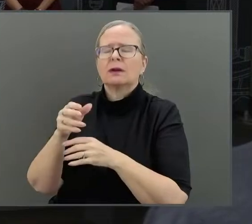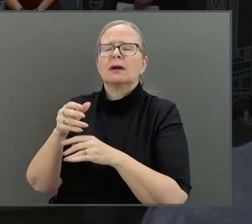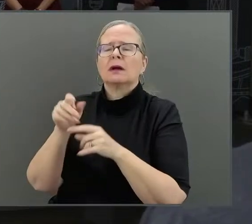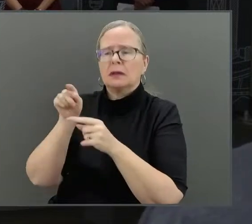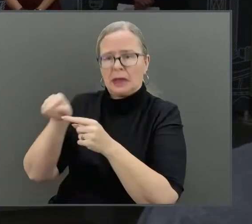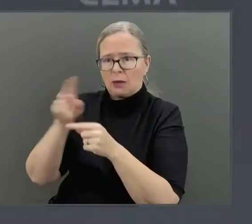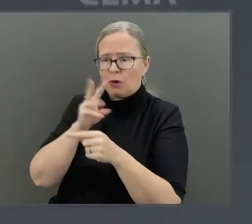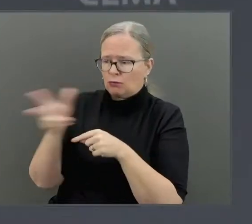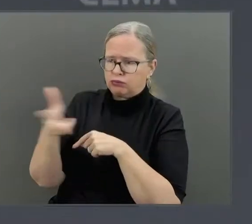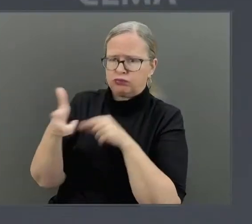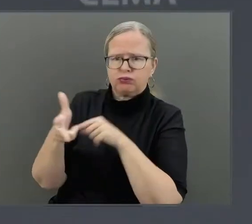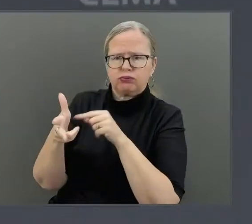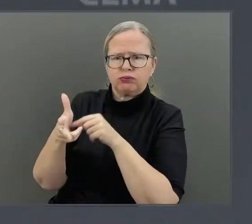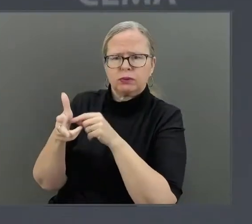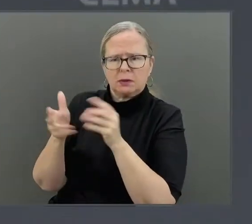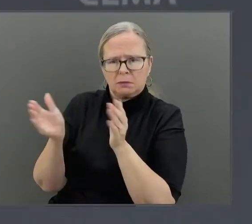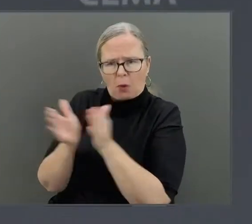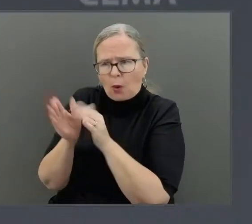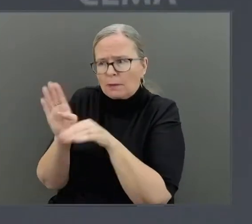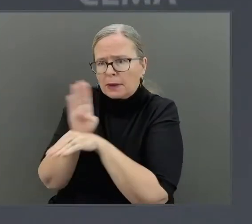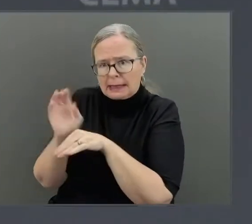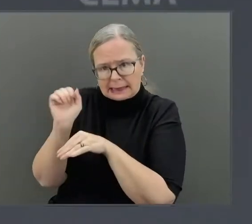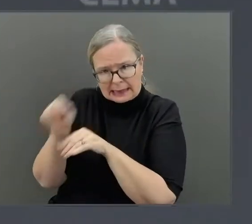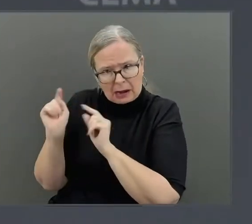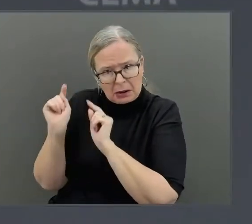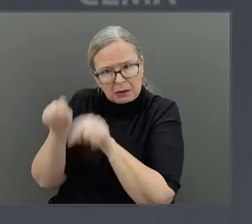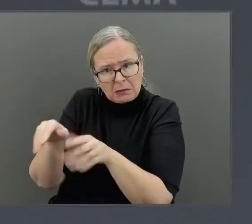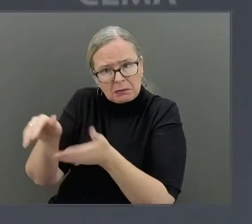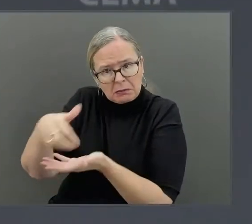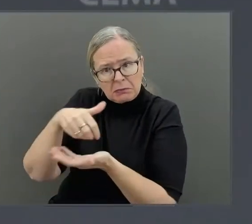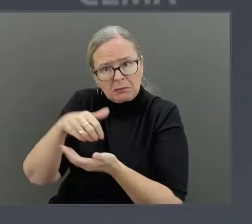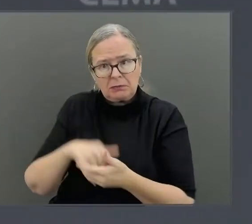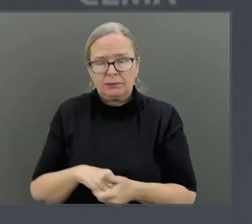up that water great question I don't have that detail for you right now we are looking at all